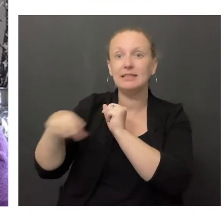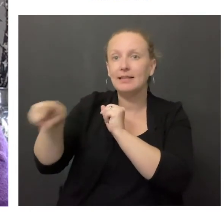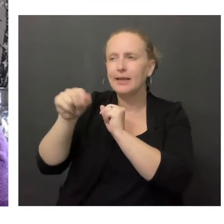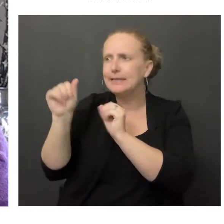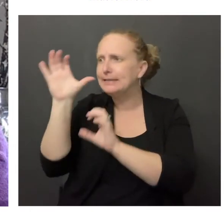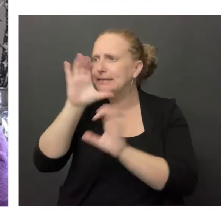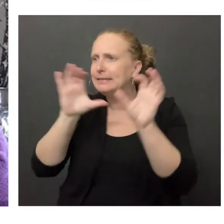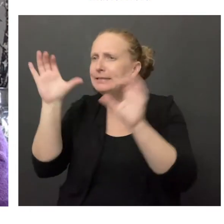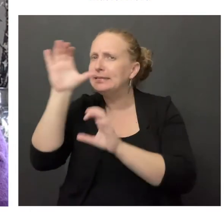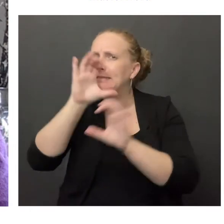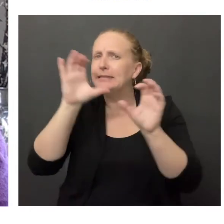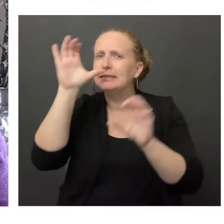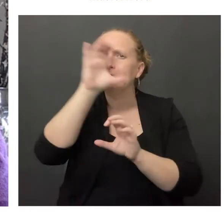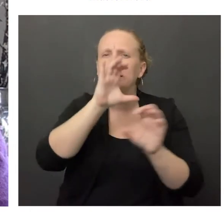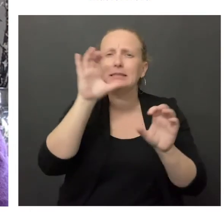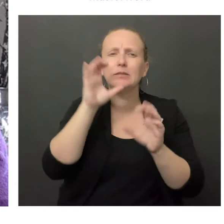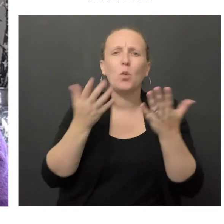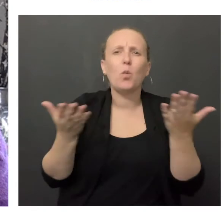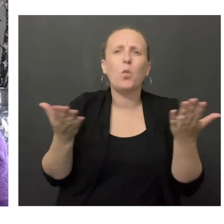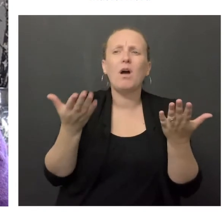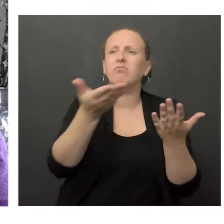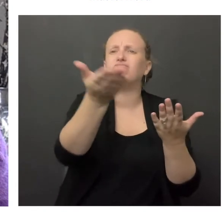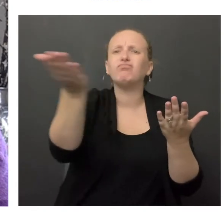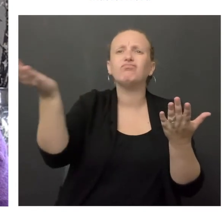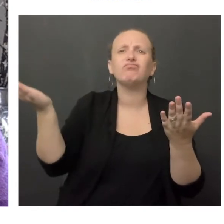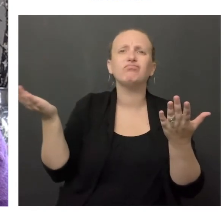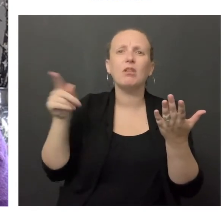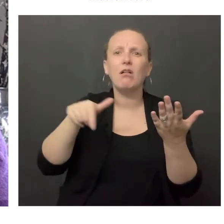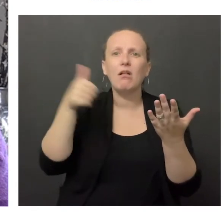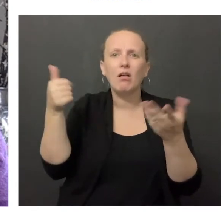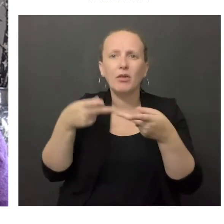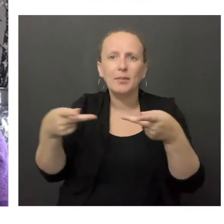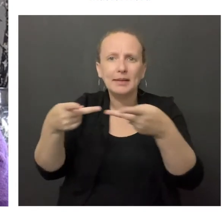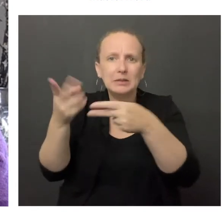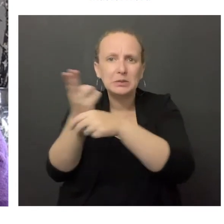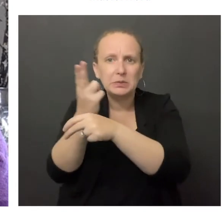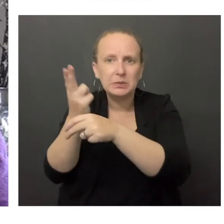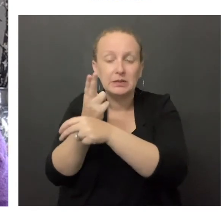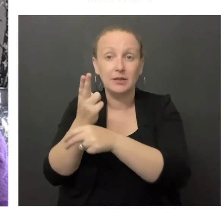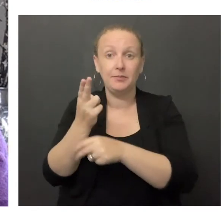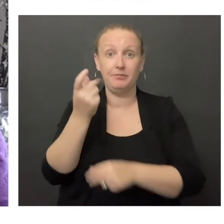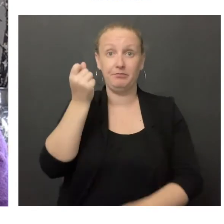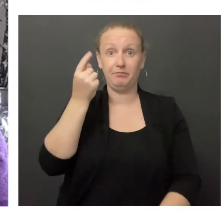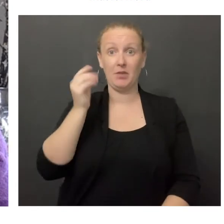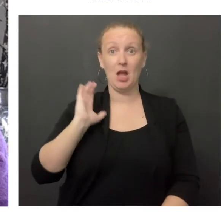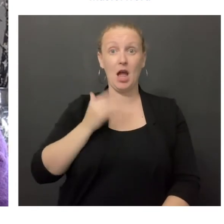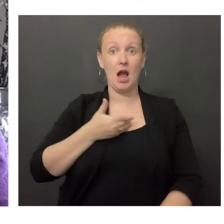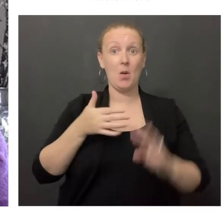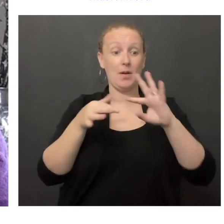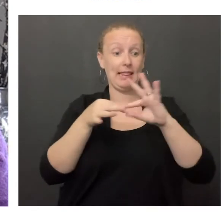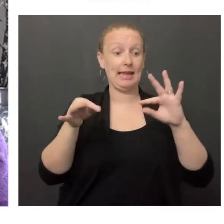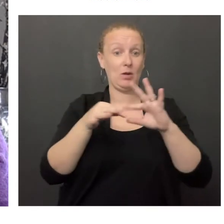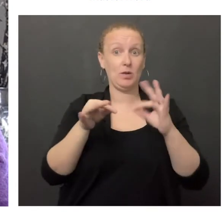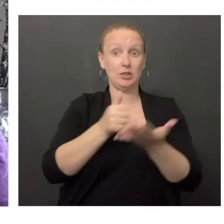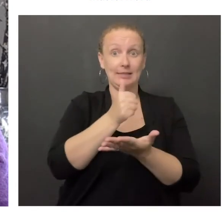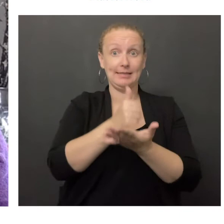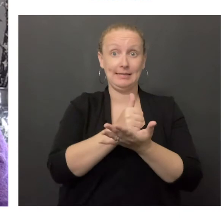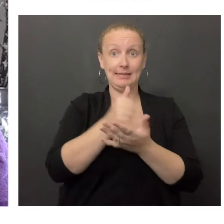What is there, what is already, you know, we leveraged our language assistance platform with something